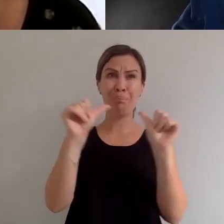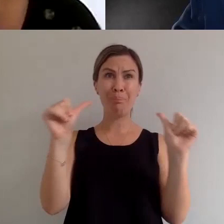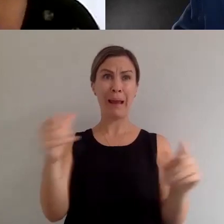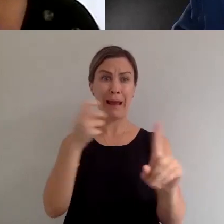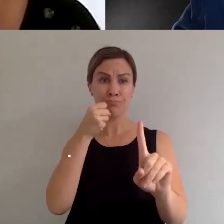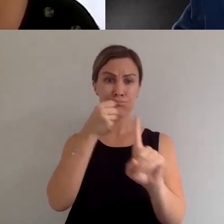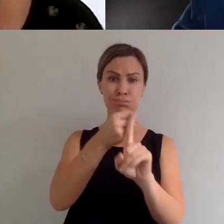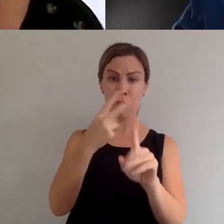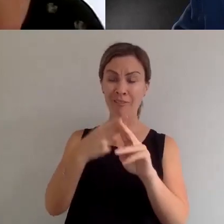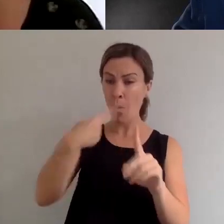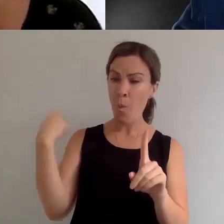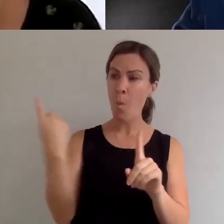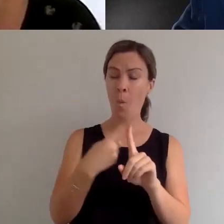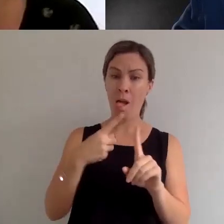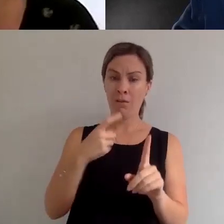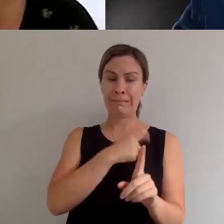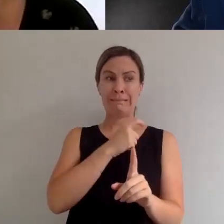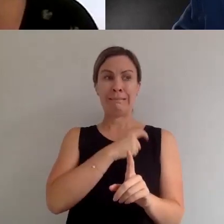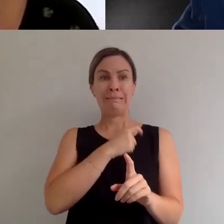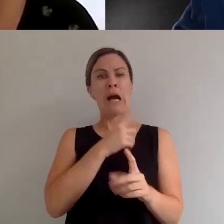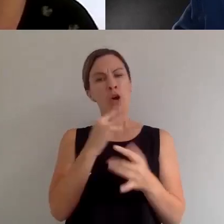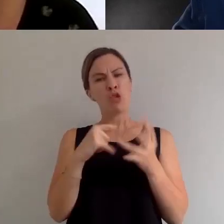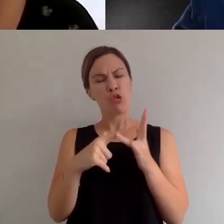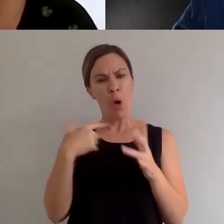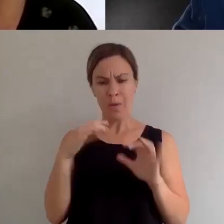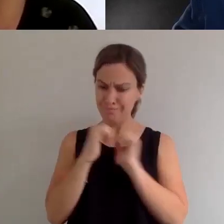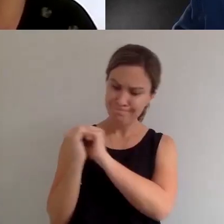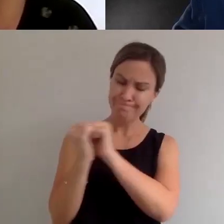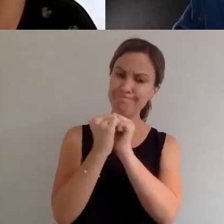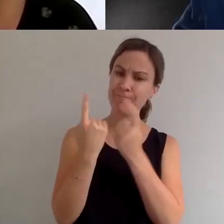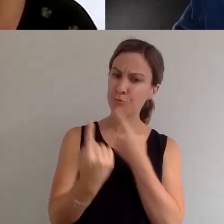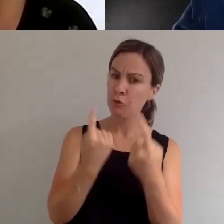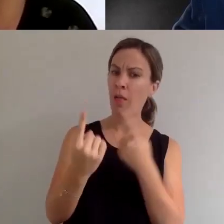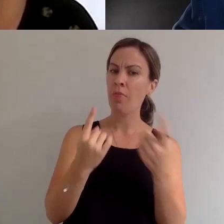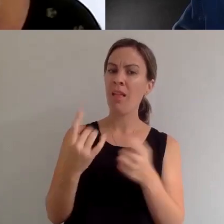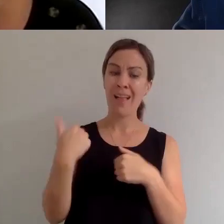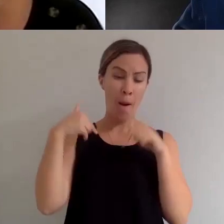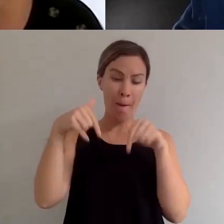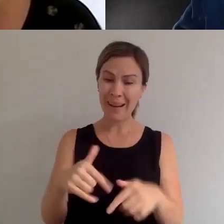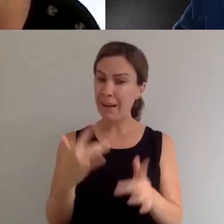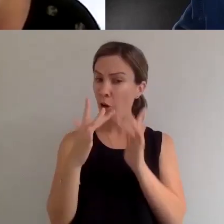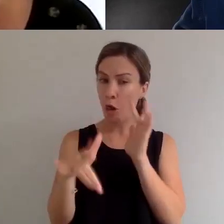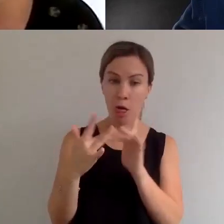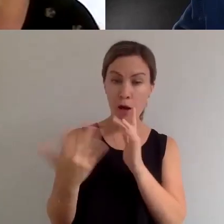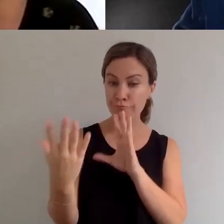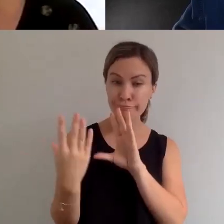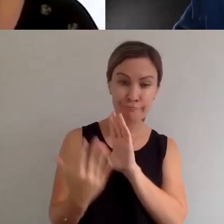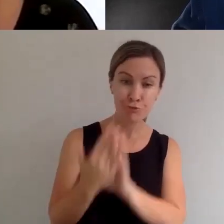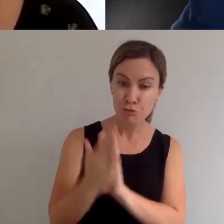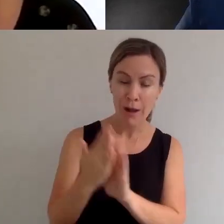Everybody's pretty frightened. Solidarity to you all. I'm here if anyone wants to chat online. But thank you very much for inviting me, Kevin! Thanks to your team.